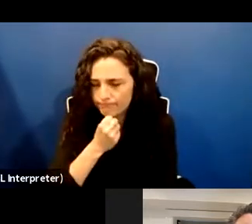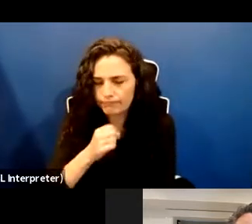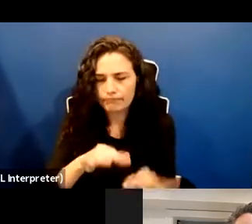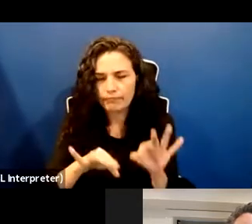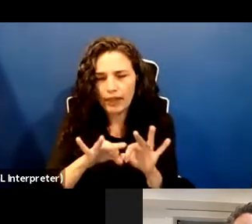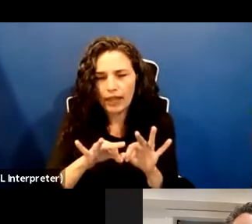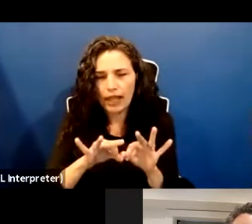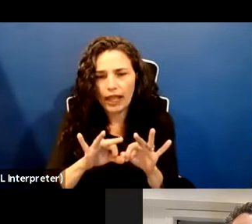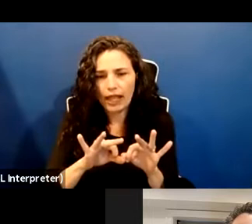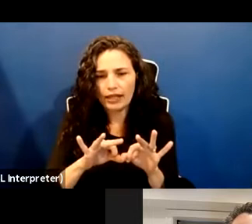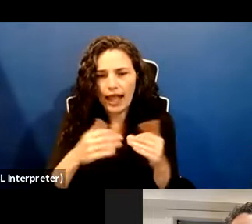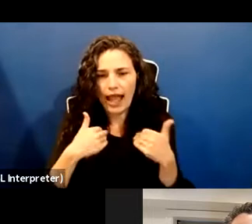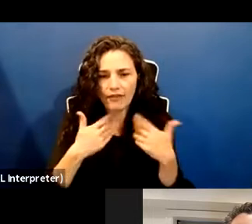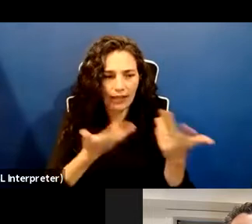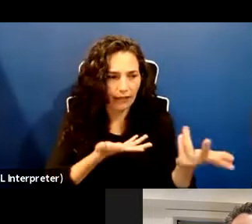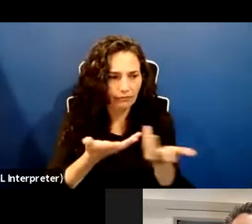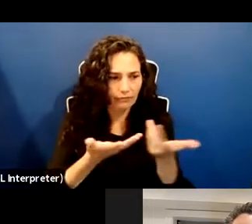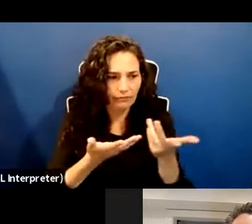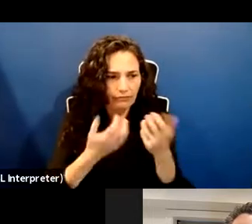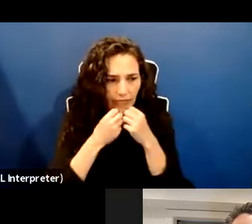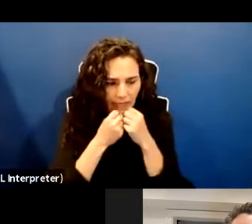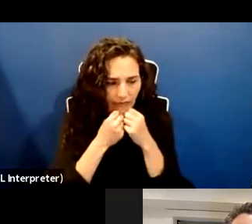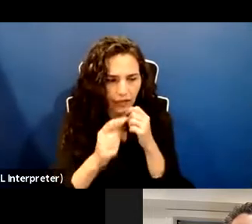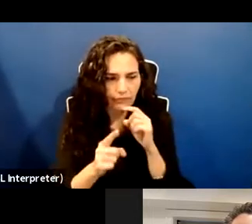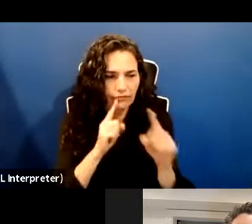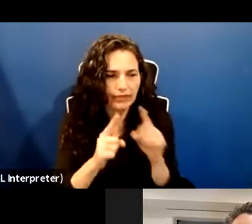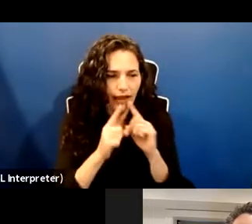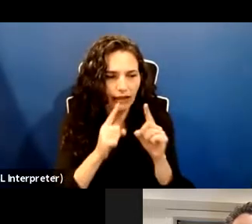that actually do meaningful things, you know, they actually save people's life.